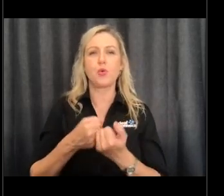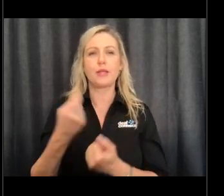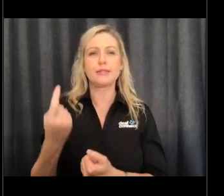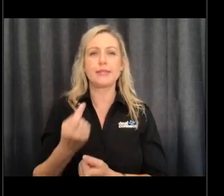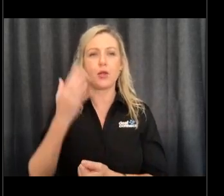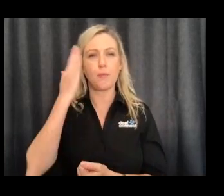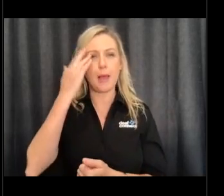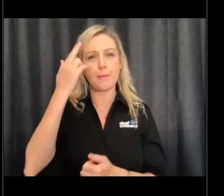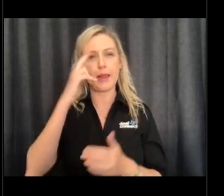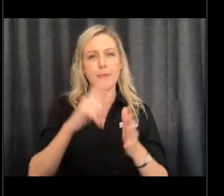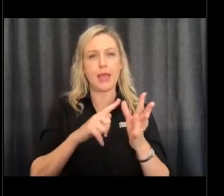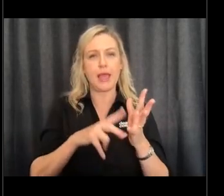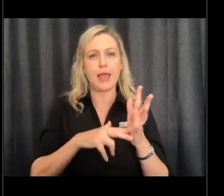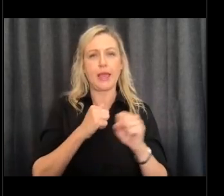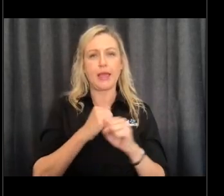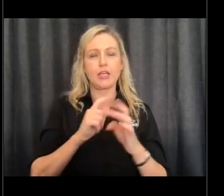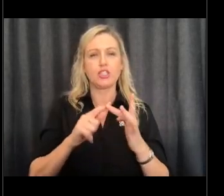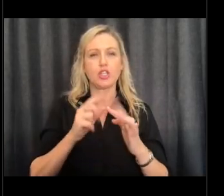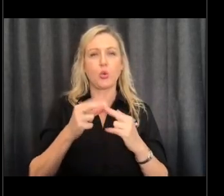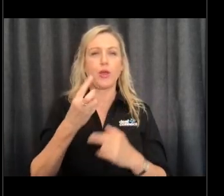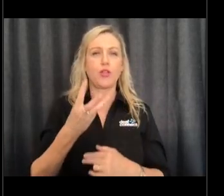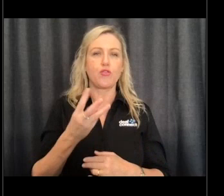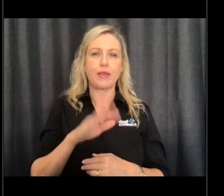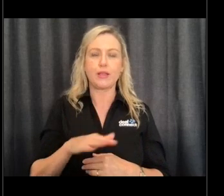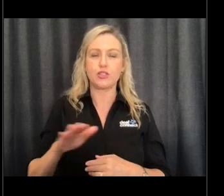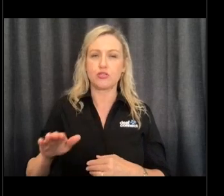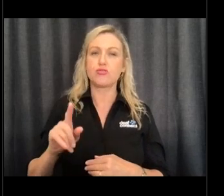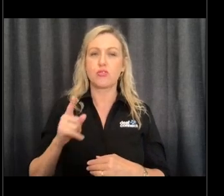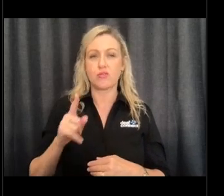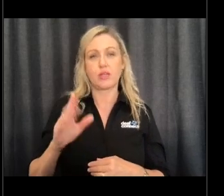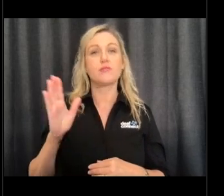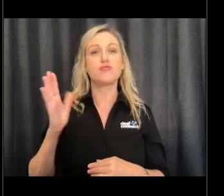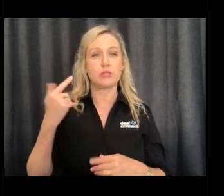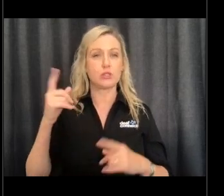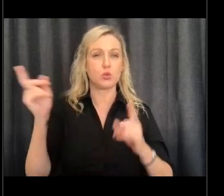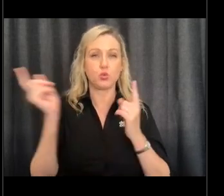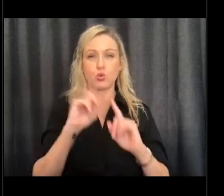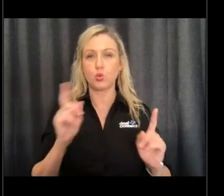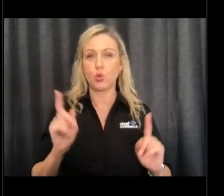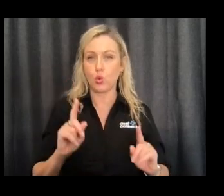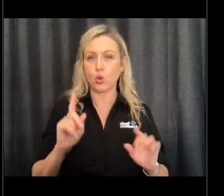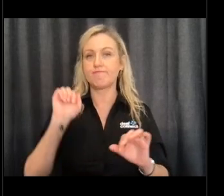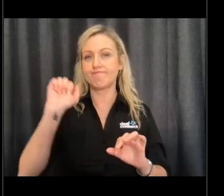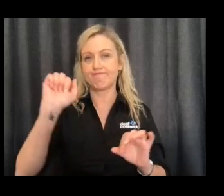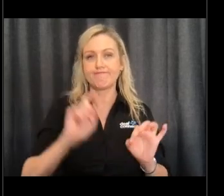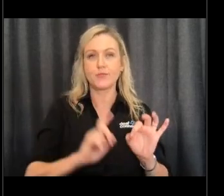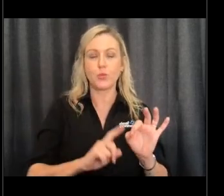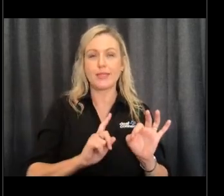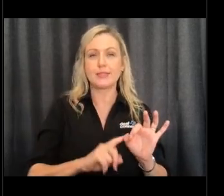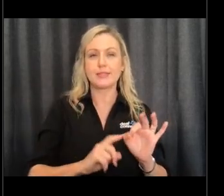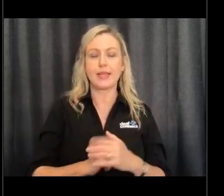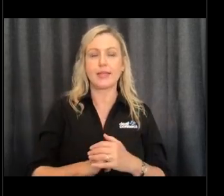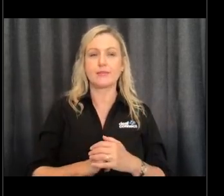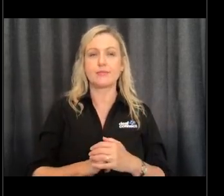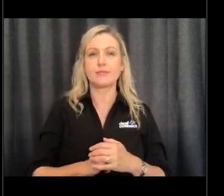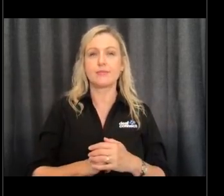She has three children who have been affected by some recent storms in QLD. Her claim was delayed by more than six months.